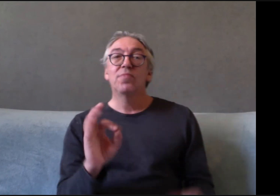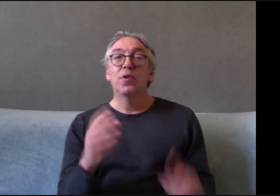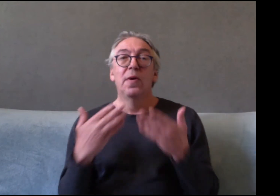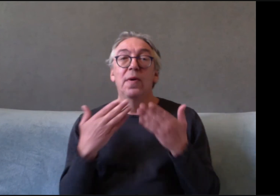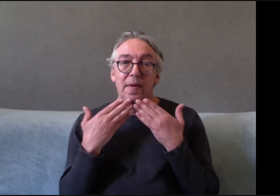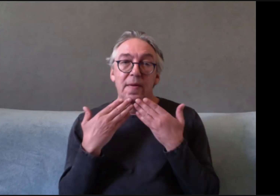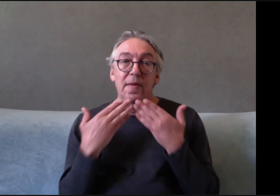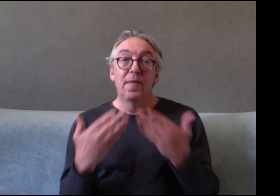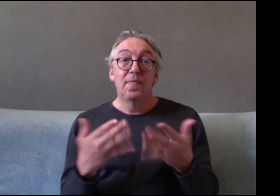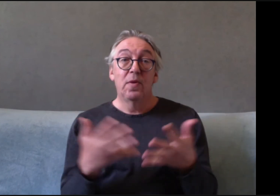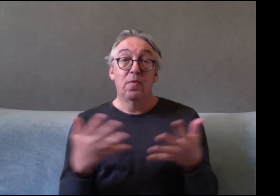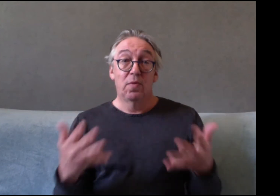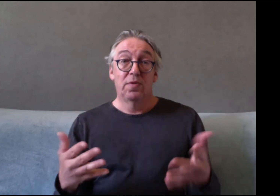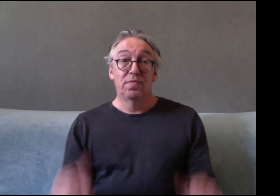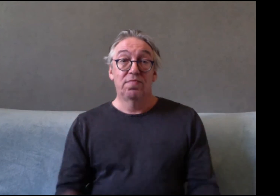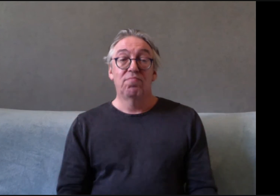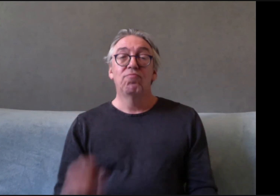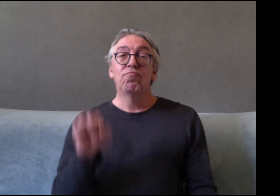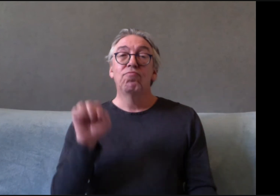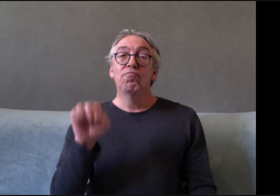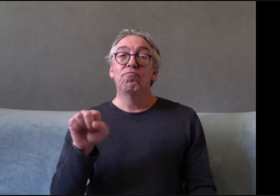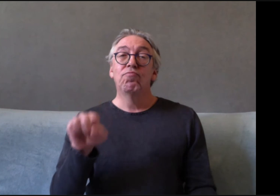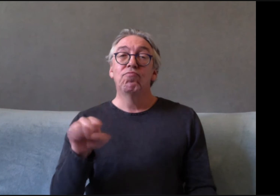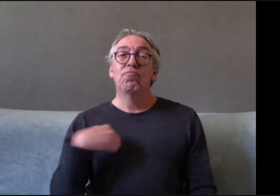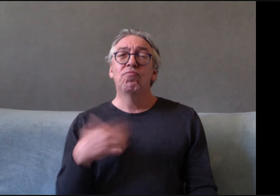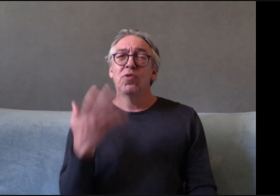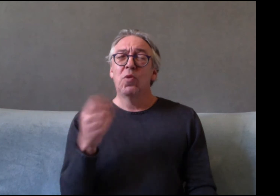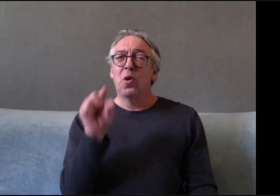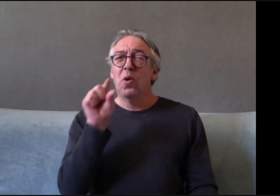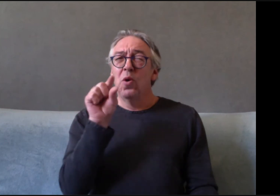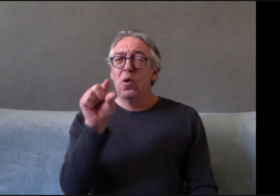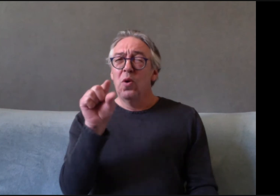Yes, I'd like to give some information also about the situation in Spain.